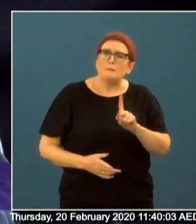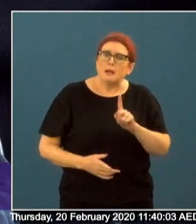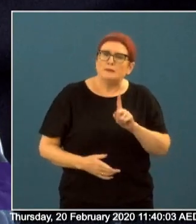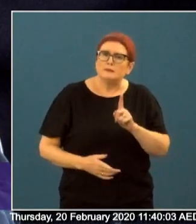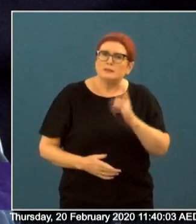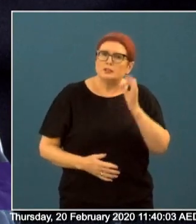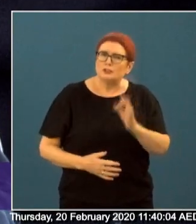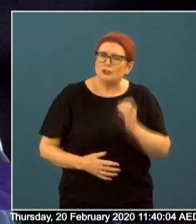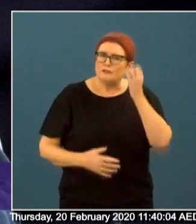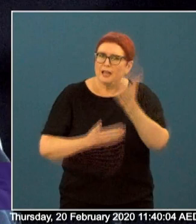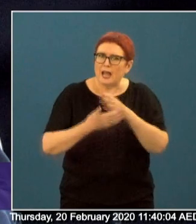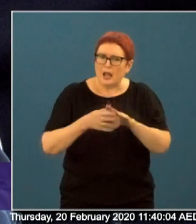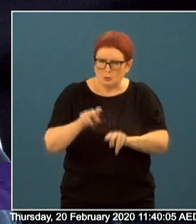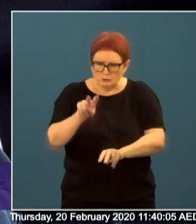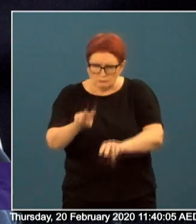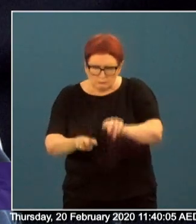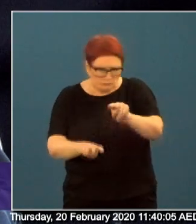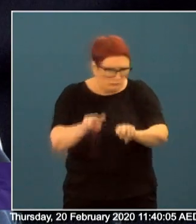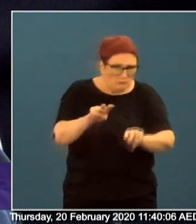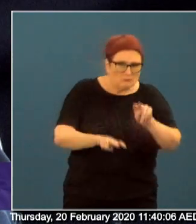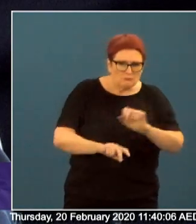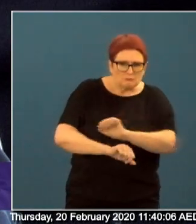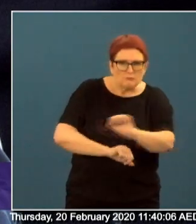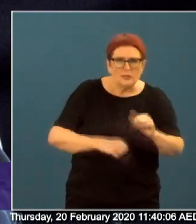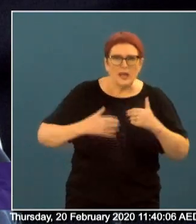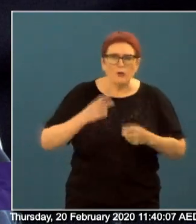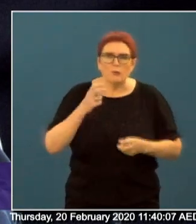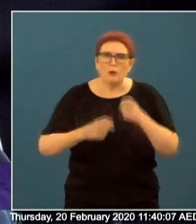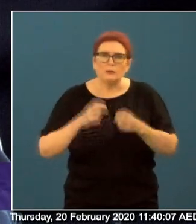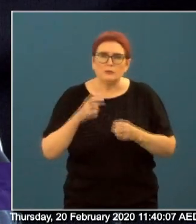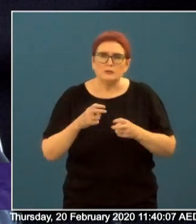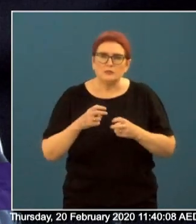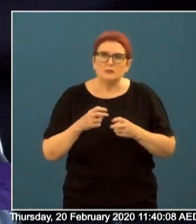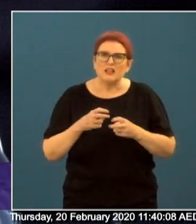and the thoroughness of that will determine how many conditions we're able to see.